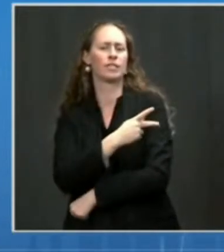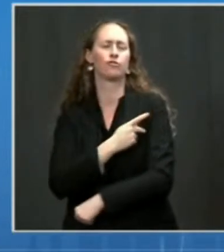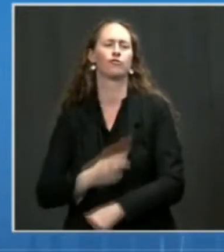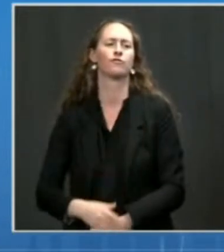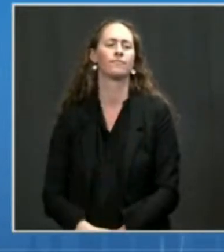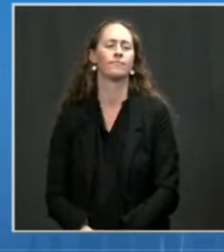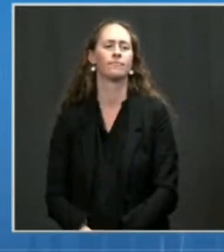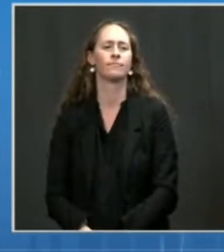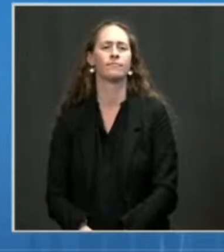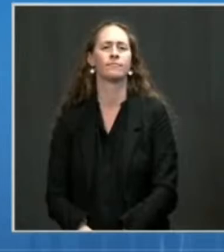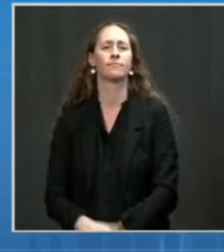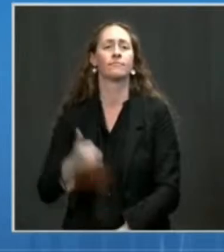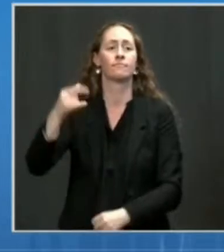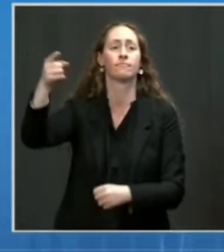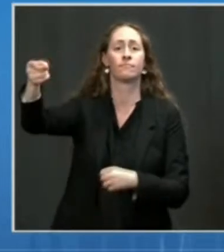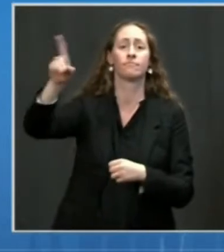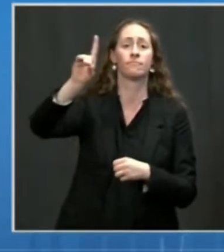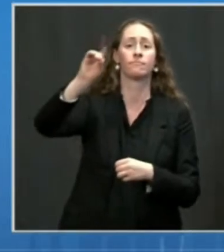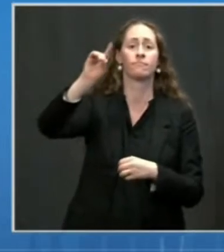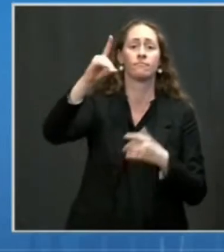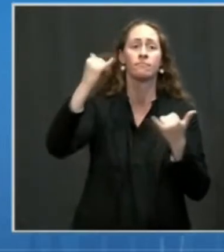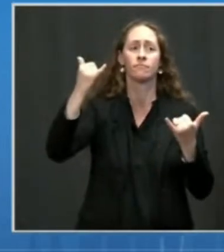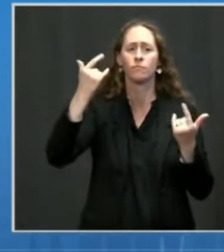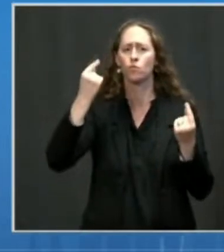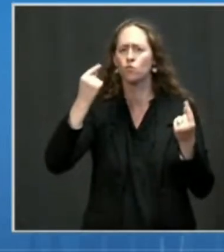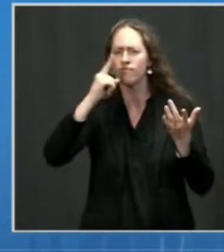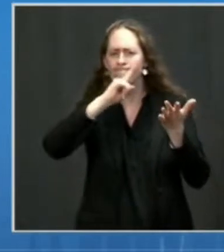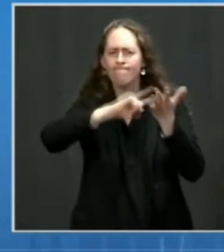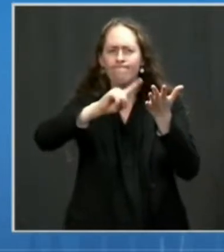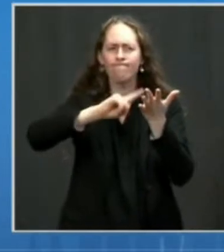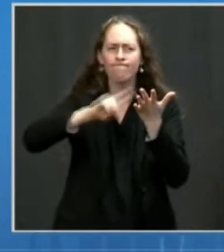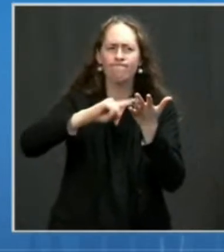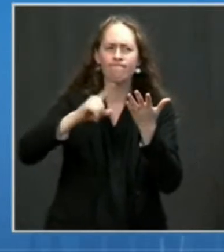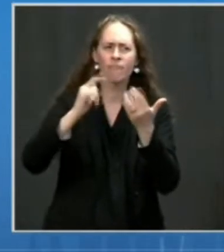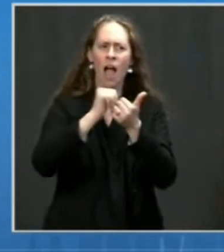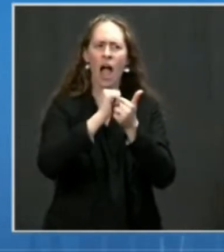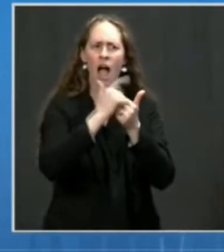REQUIRING VACCINATION FOR THEIR HEALTH-CARE WORKERS ON THE FRONT LINES. AS I SAID EARLIER, THE